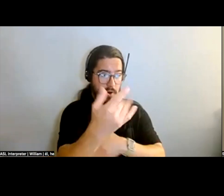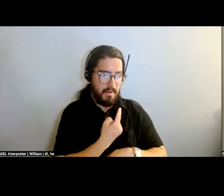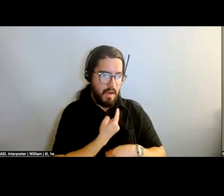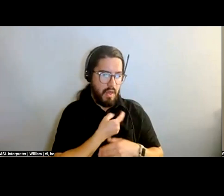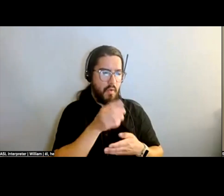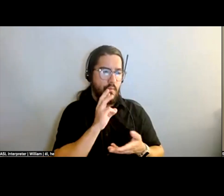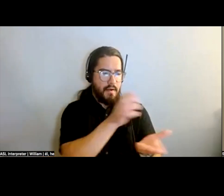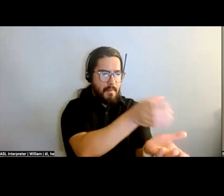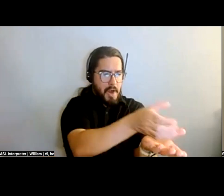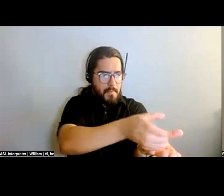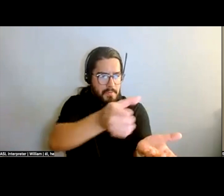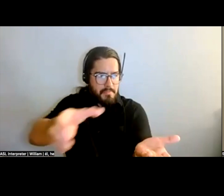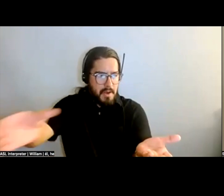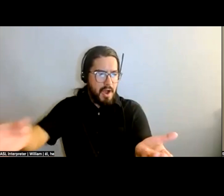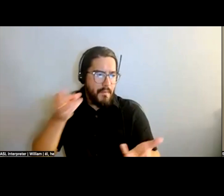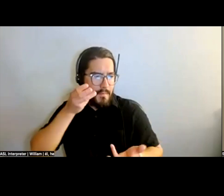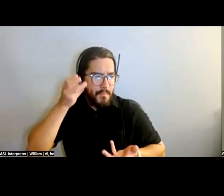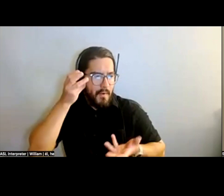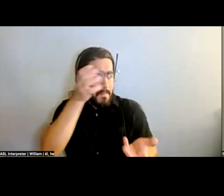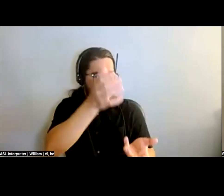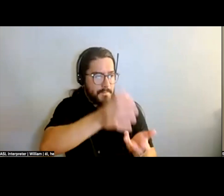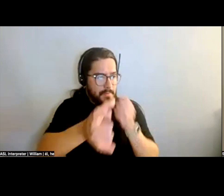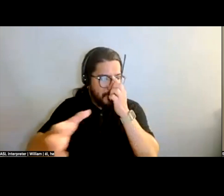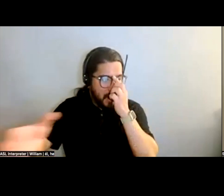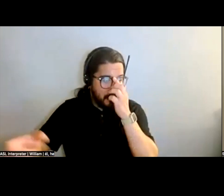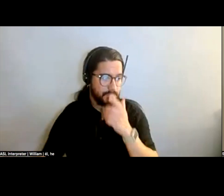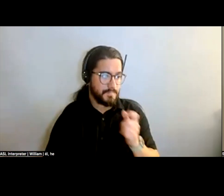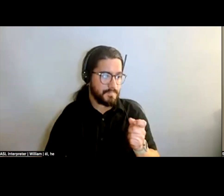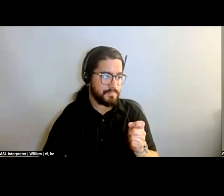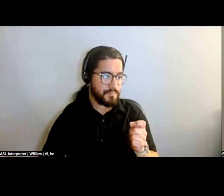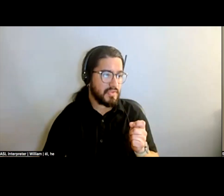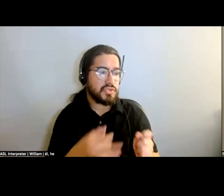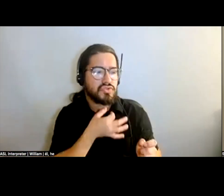The house is my laboratory the ants flee